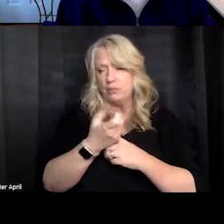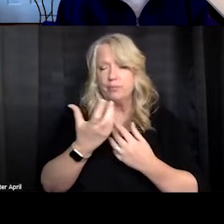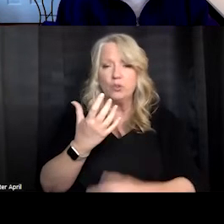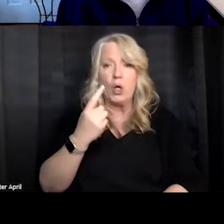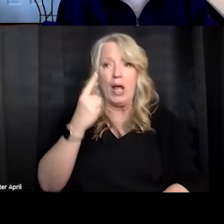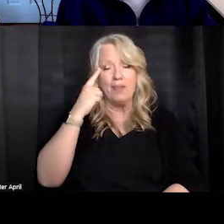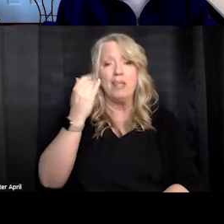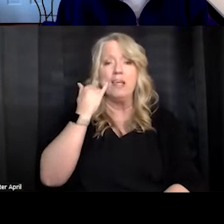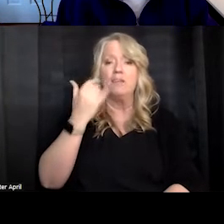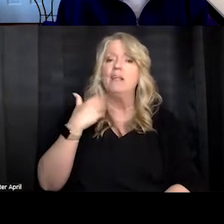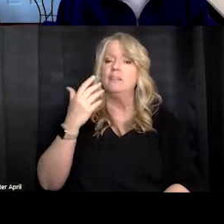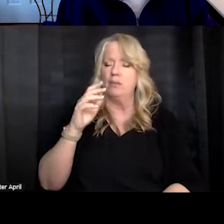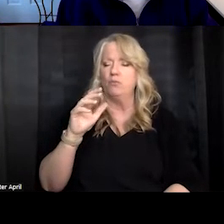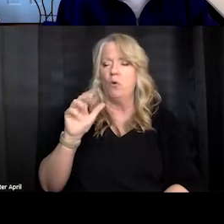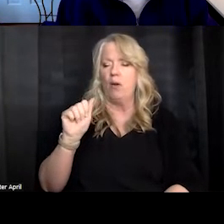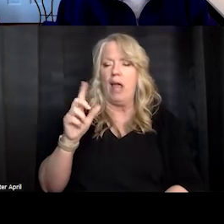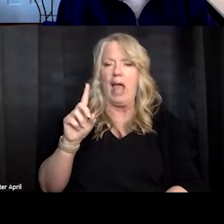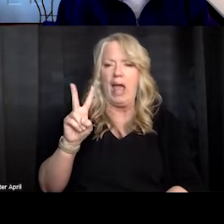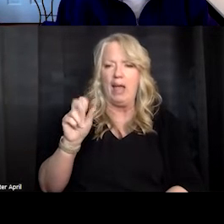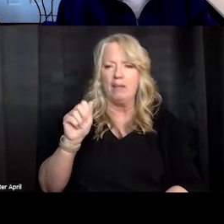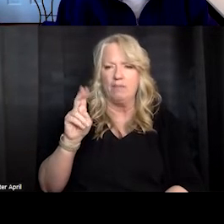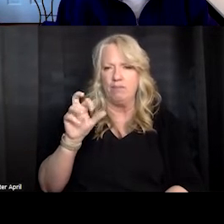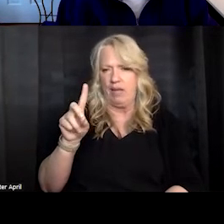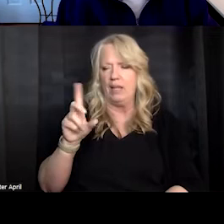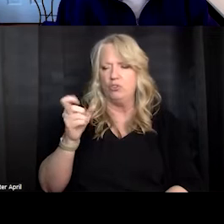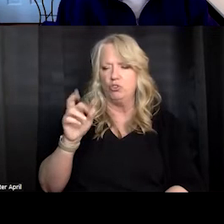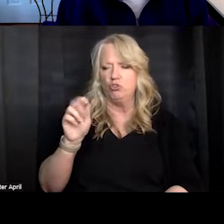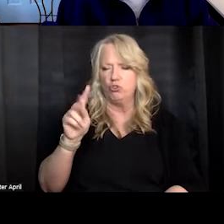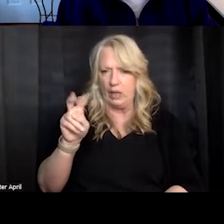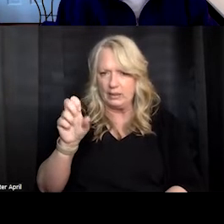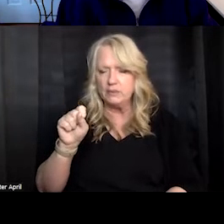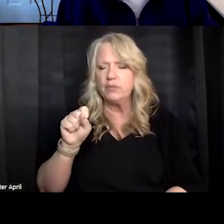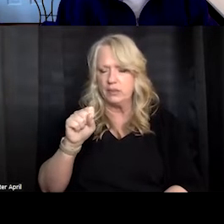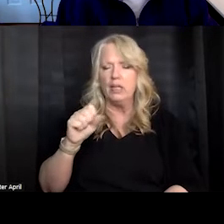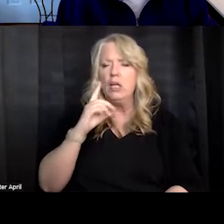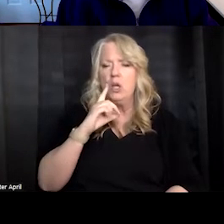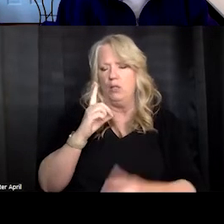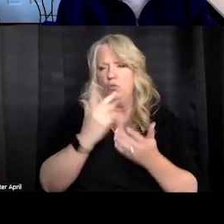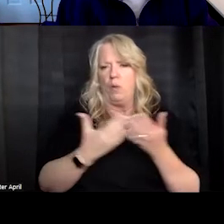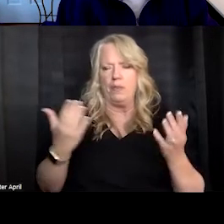SITUATION, THAT THEY'RE IN. AT THAT POINT. AND SO I THINK THE IDEA OF ADVANCE DIRECTIVES IS ONE THAT